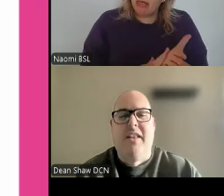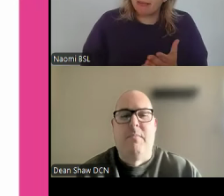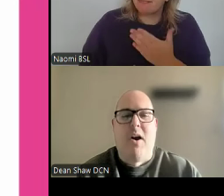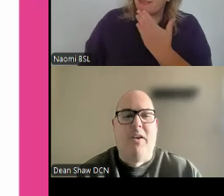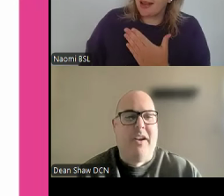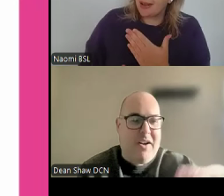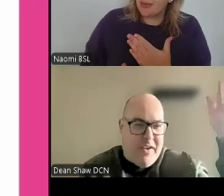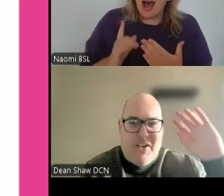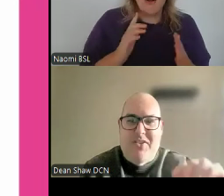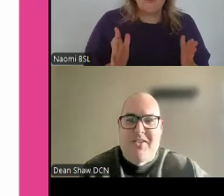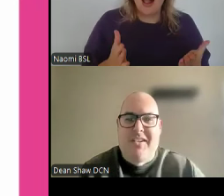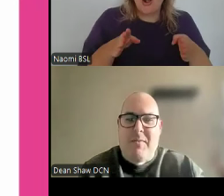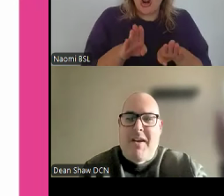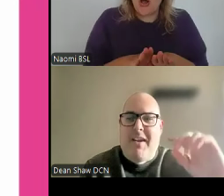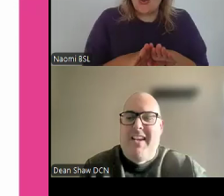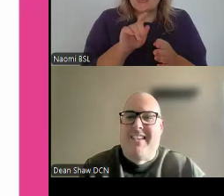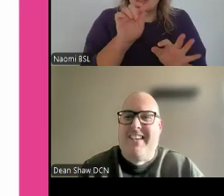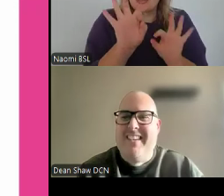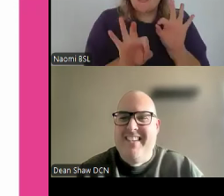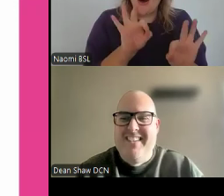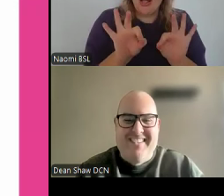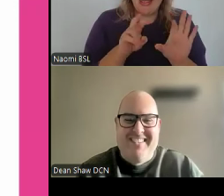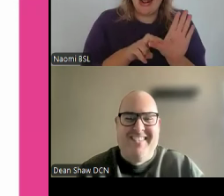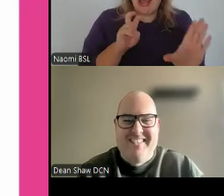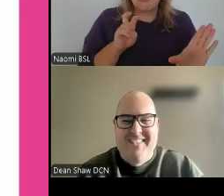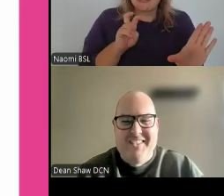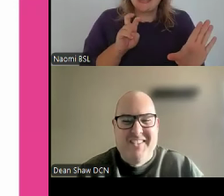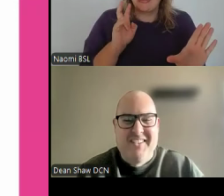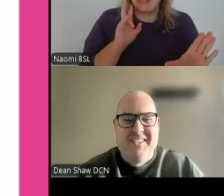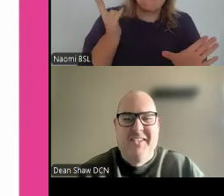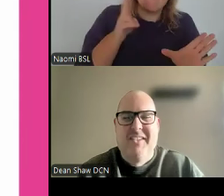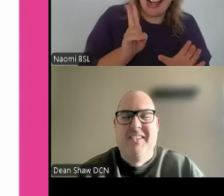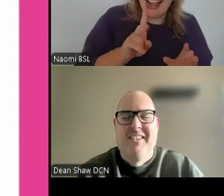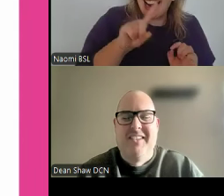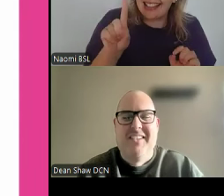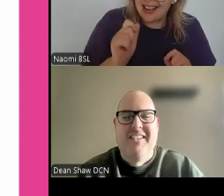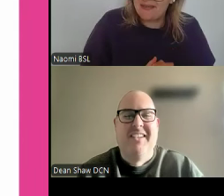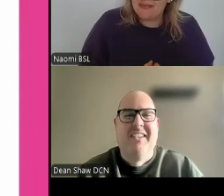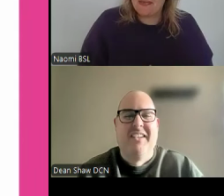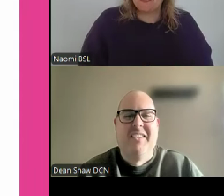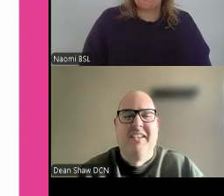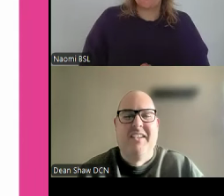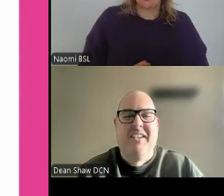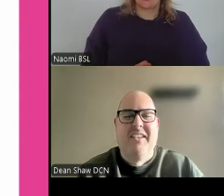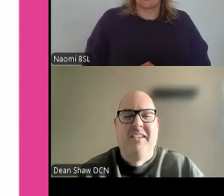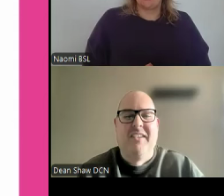I'm going to end the poll, and I'm going to vanish and then come back a bit later. I think-- thanks.